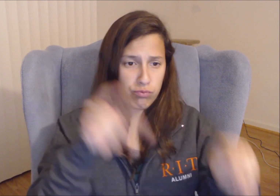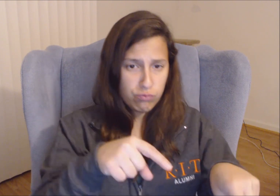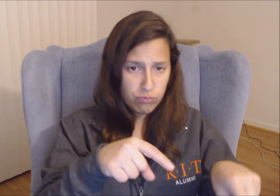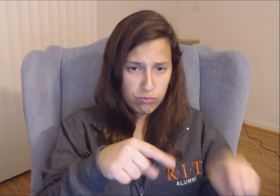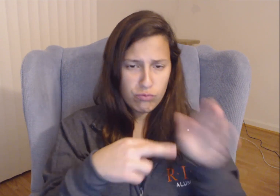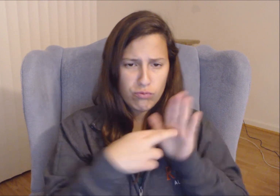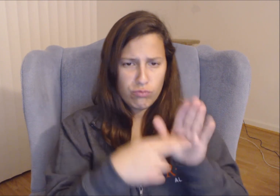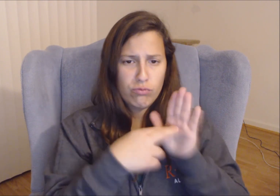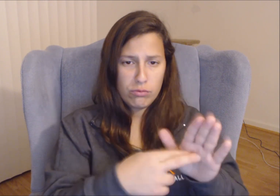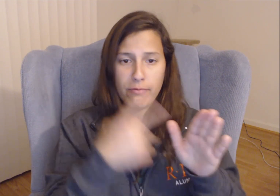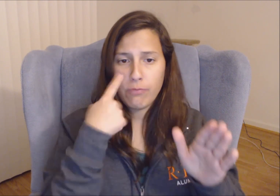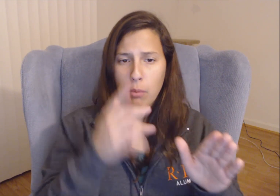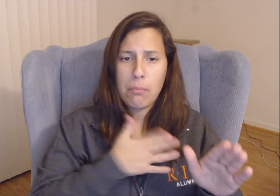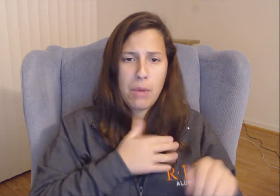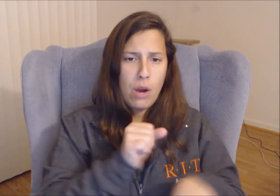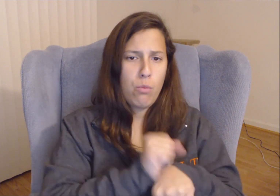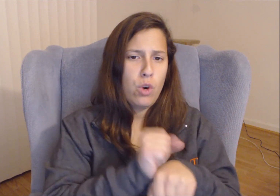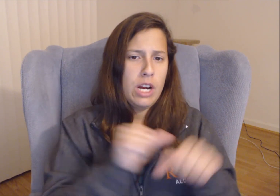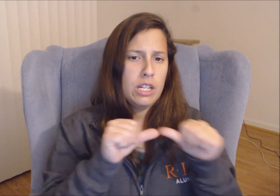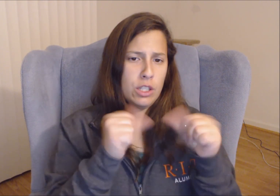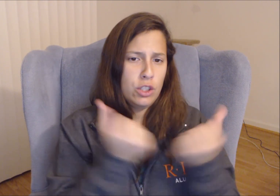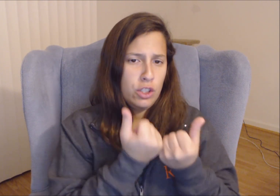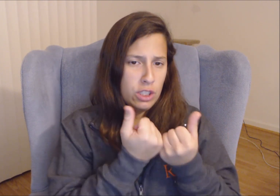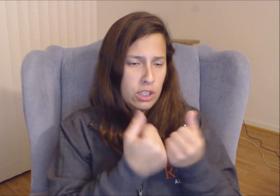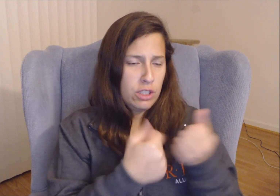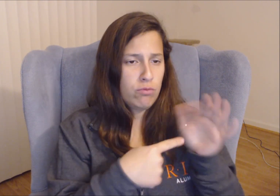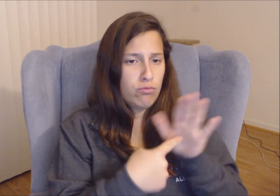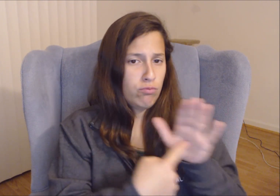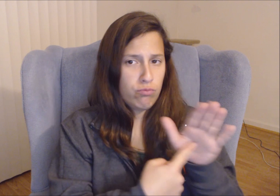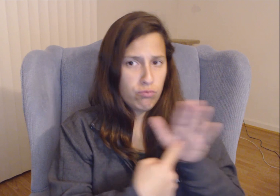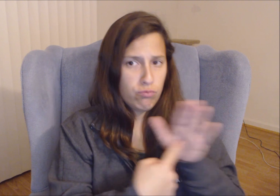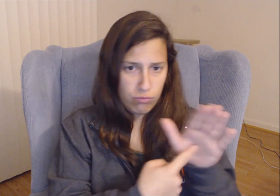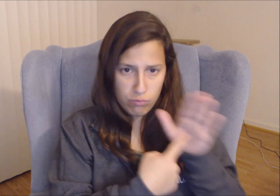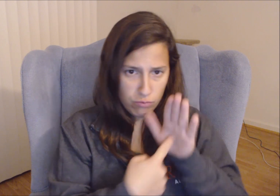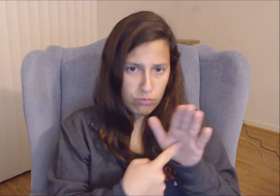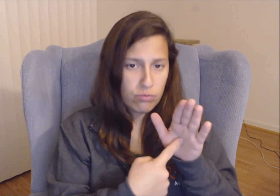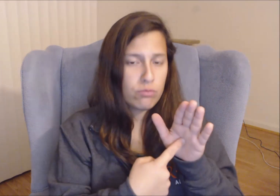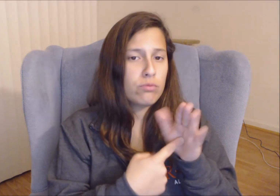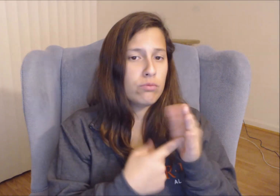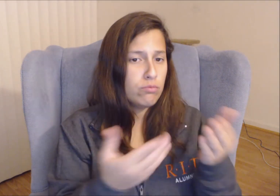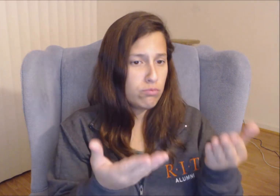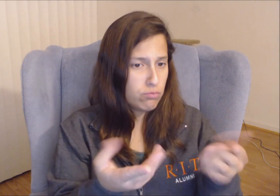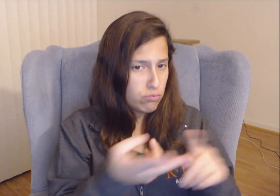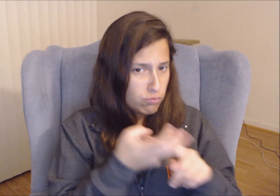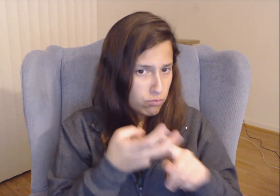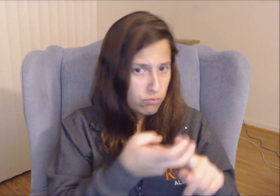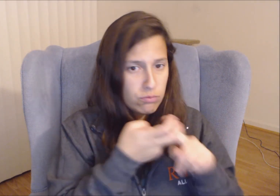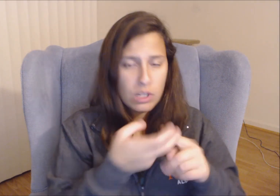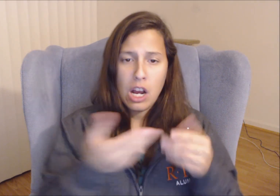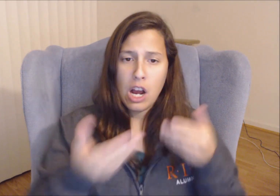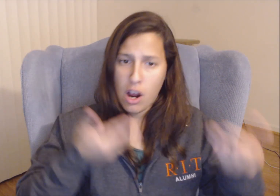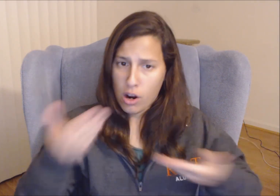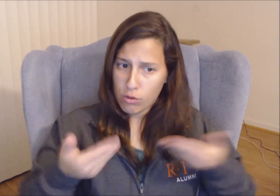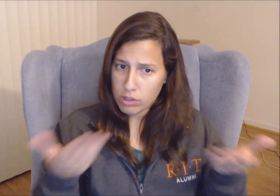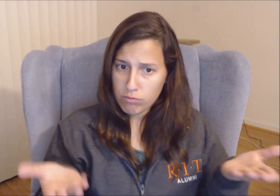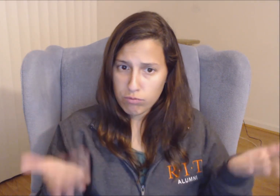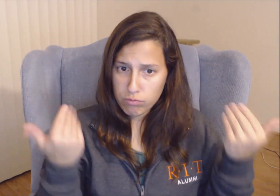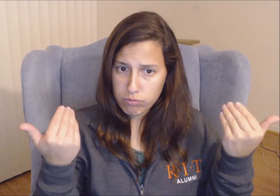I went as representative for my work agency. Representative Recruiting ... Hiring ... Come